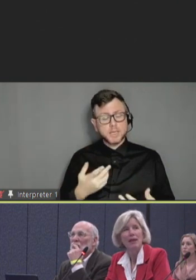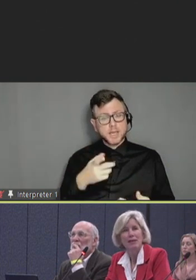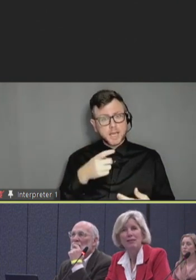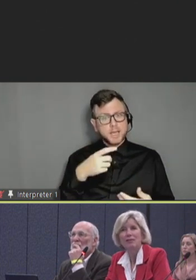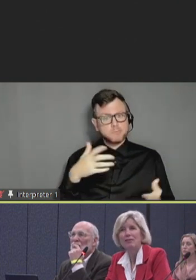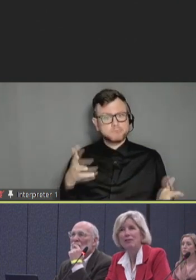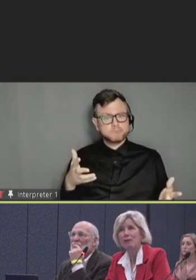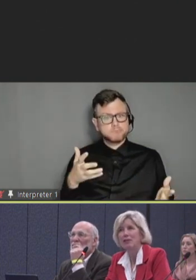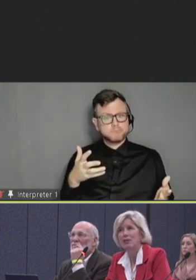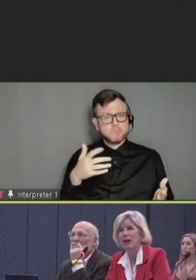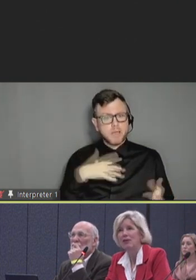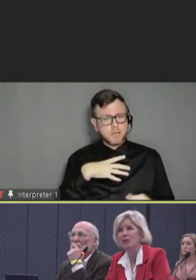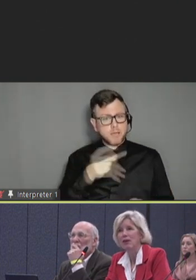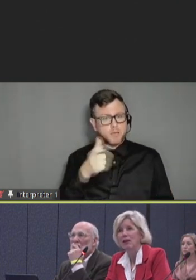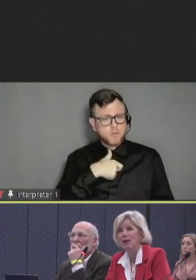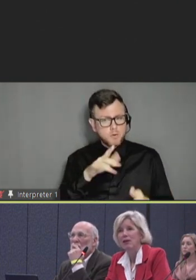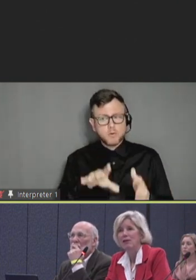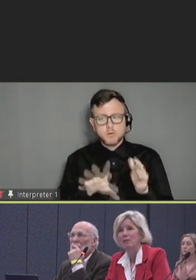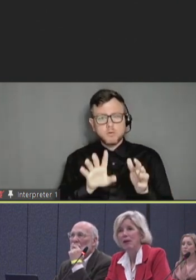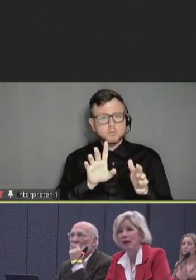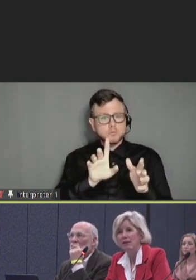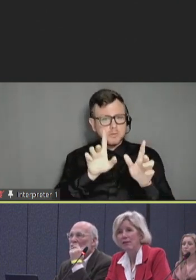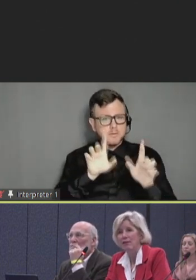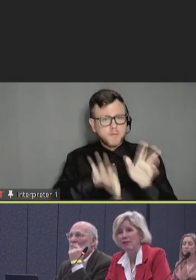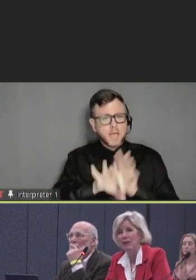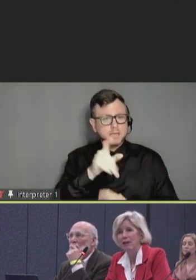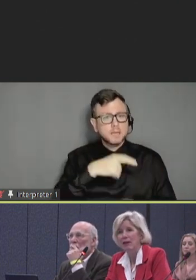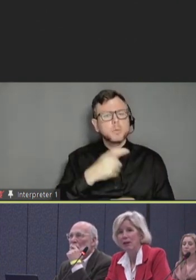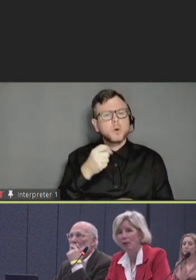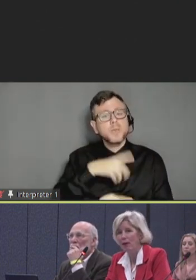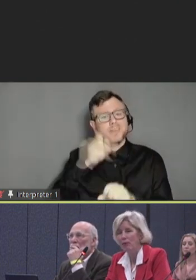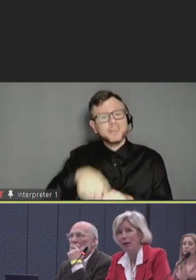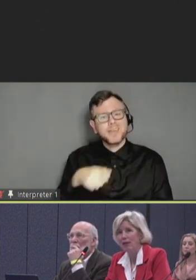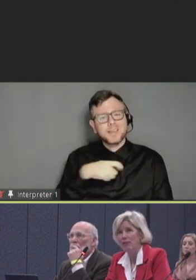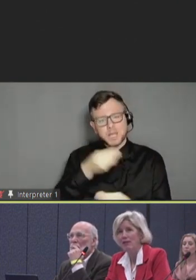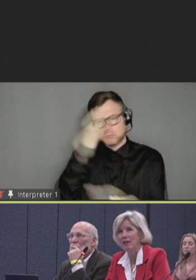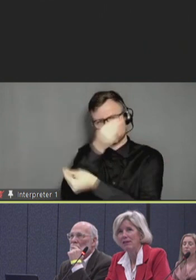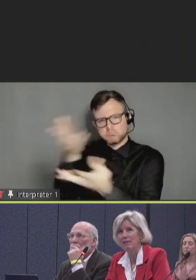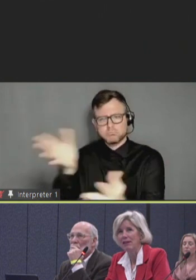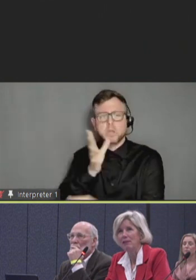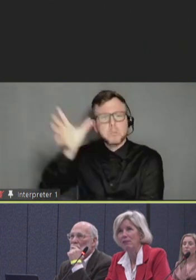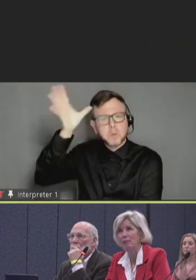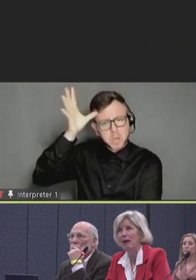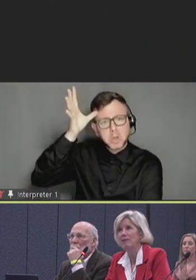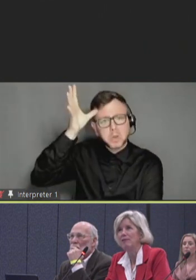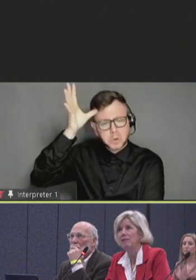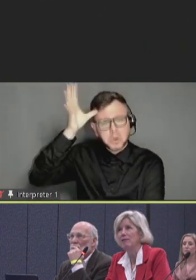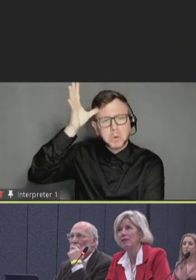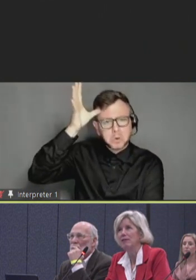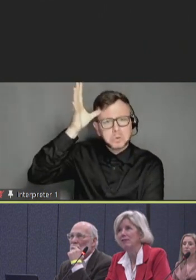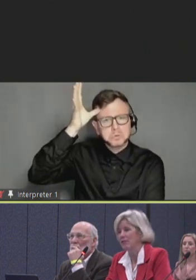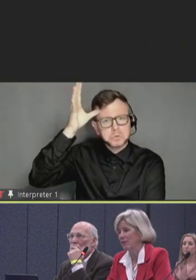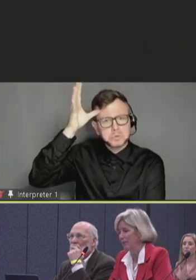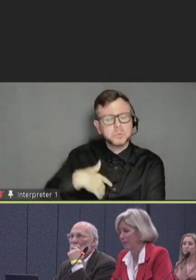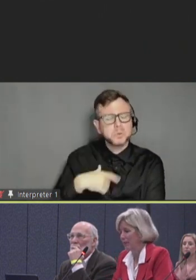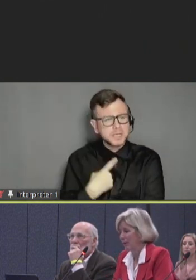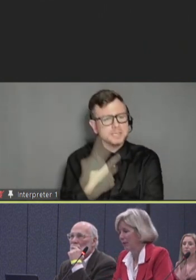this information out to parents in a broad way so that they see the responsiveness of